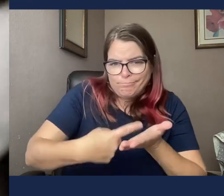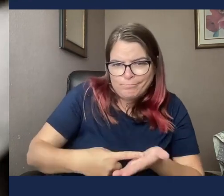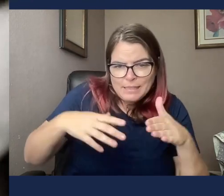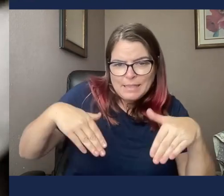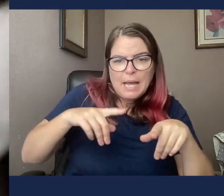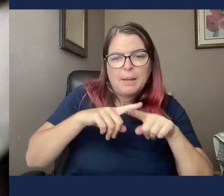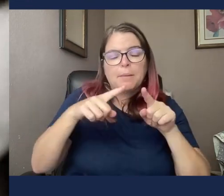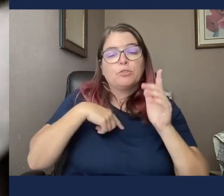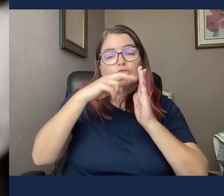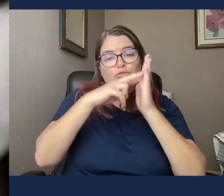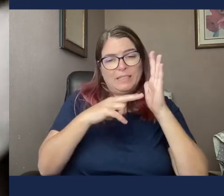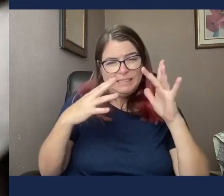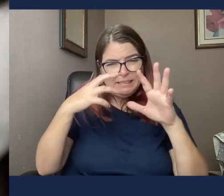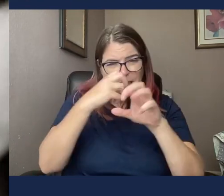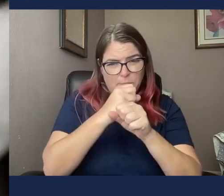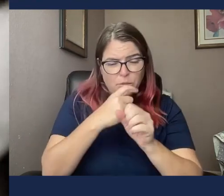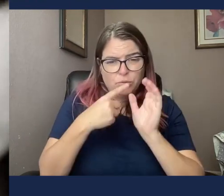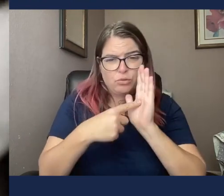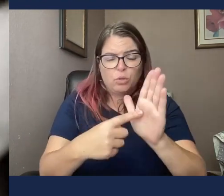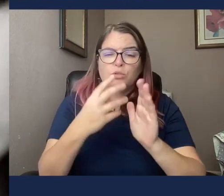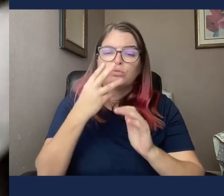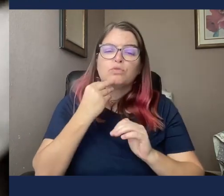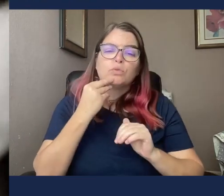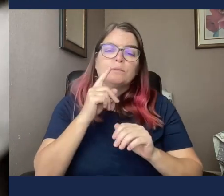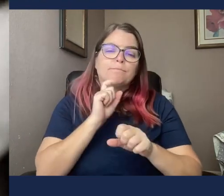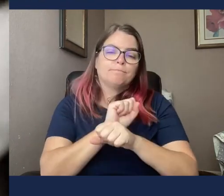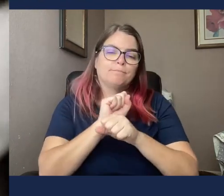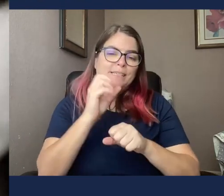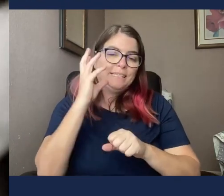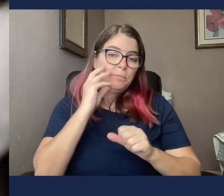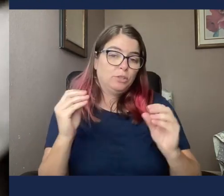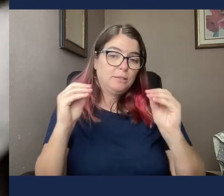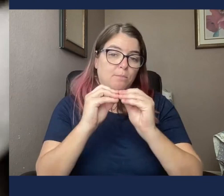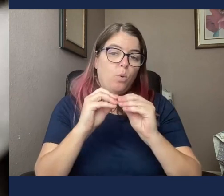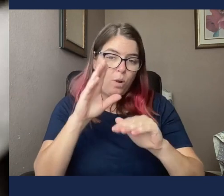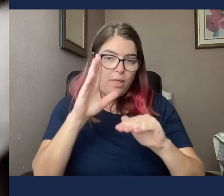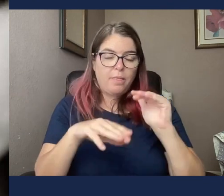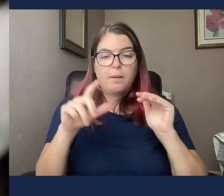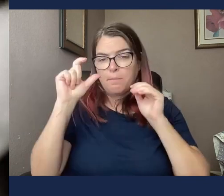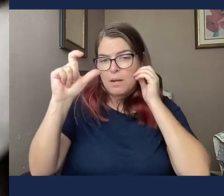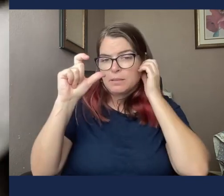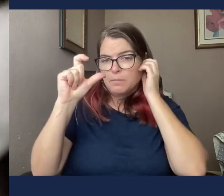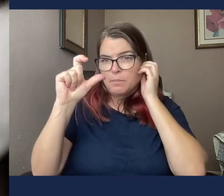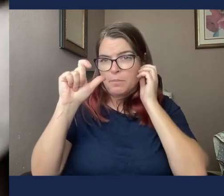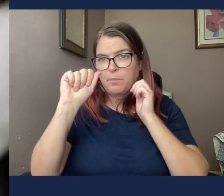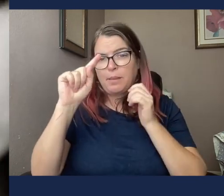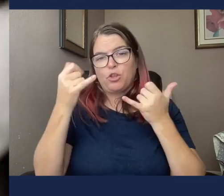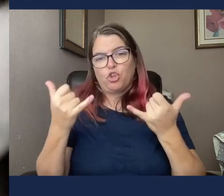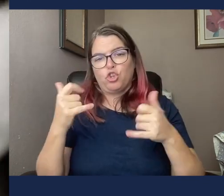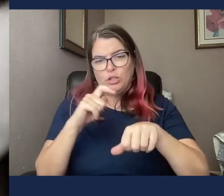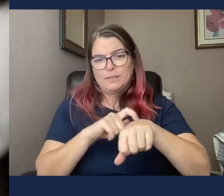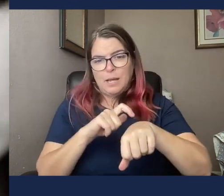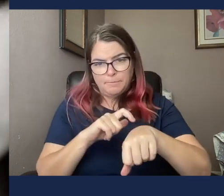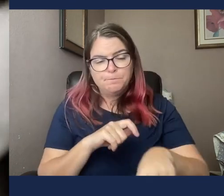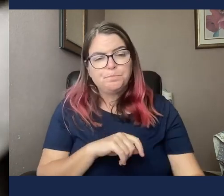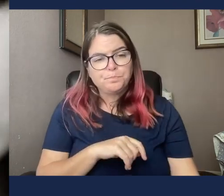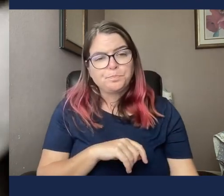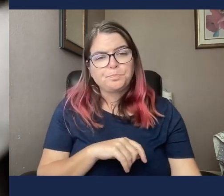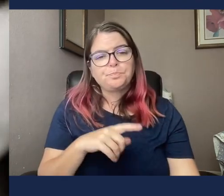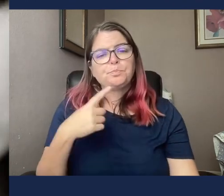about a possible rise of extremism in Islam. Another summary of reports found that 41% of Americans believe that